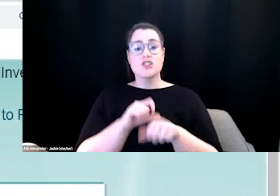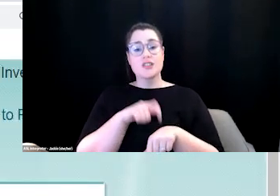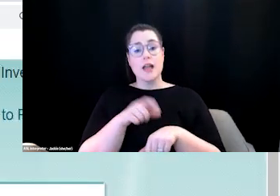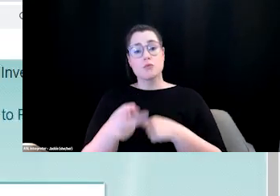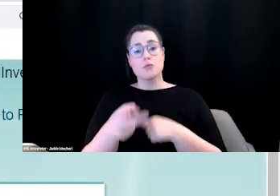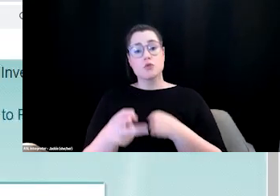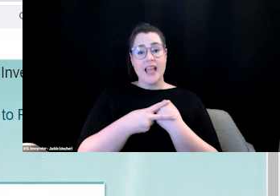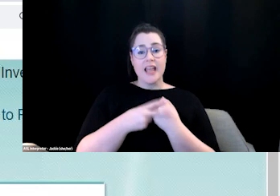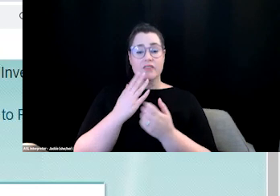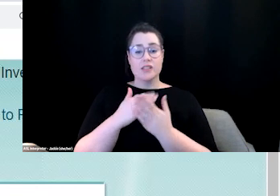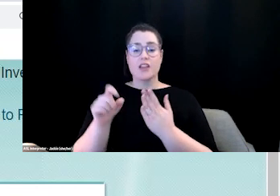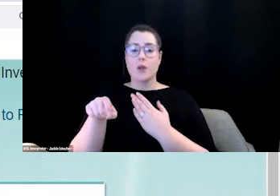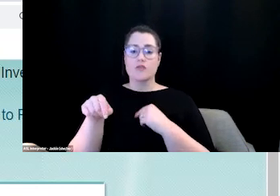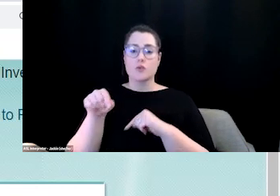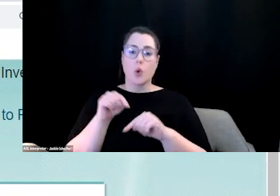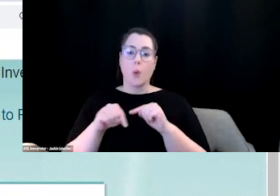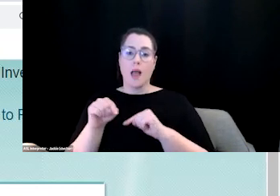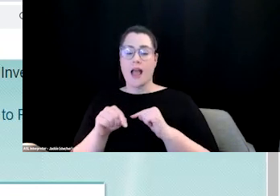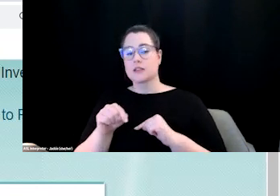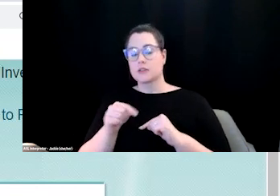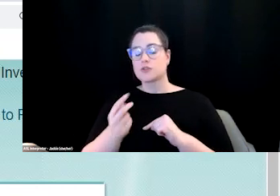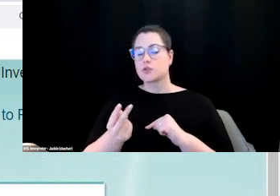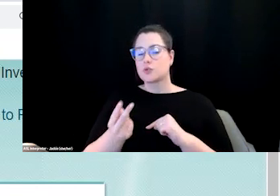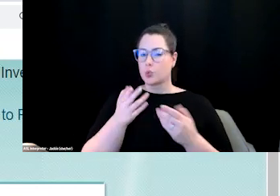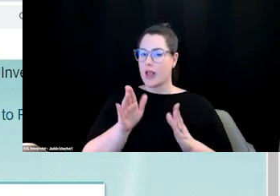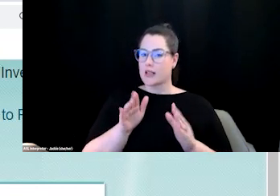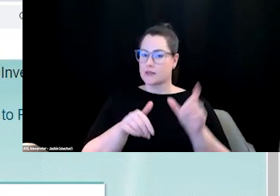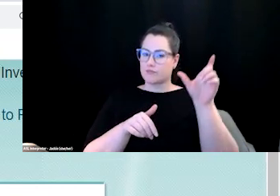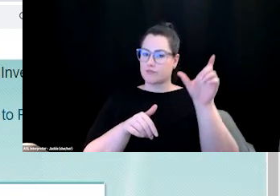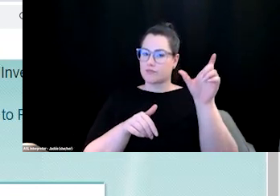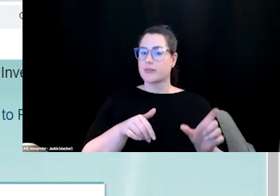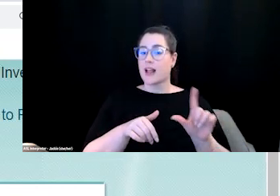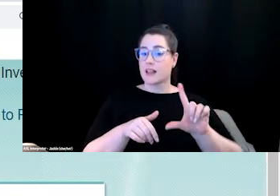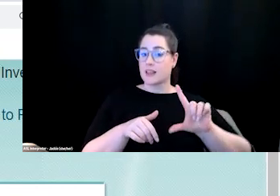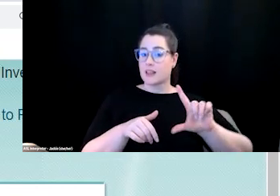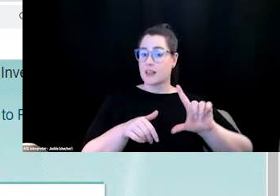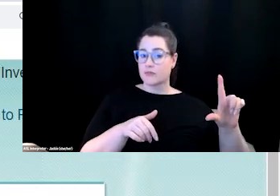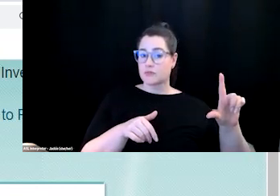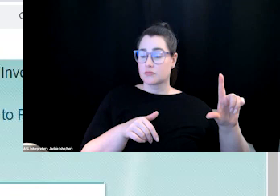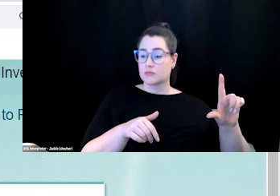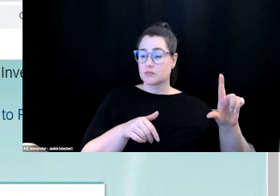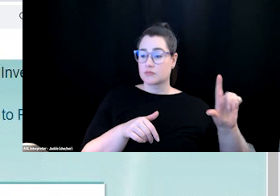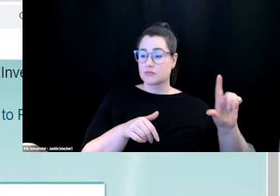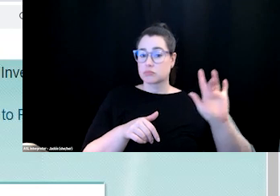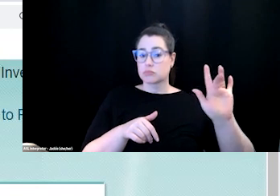You can do the left-hand side navigation. So here, as you can see, we broke up the left navigation by each of the sections.